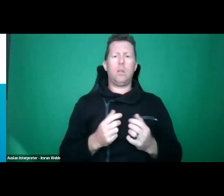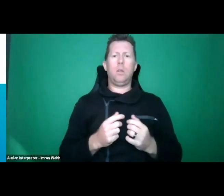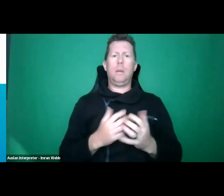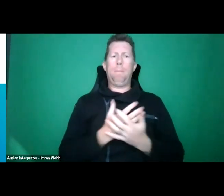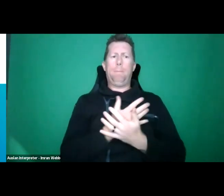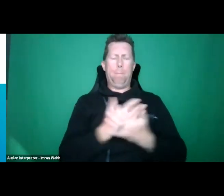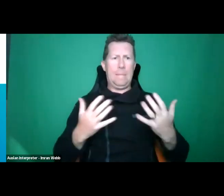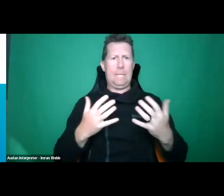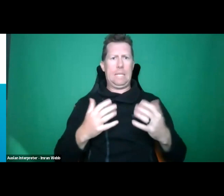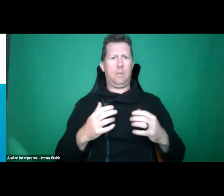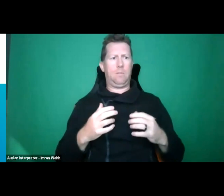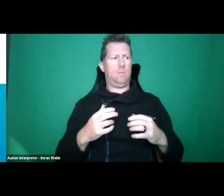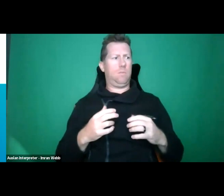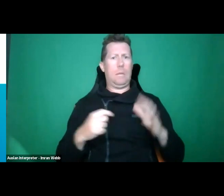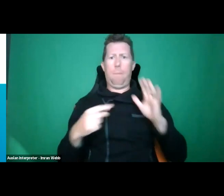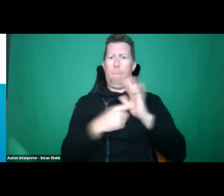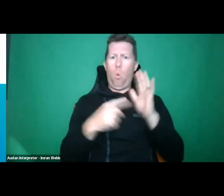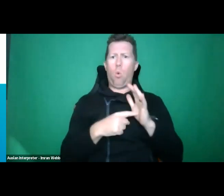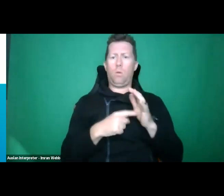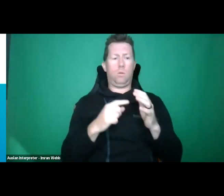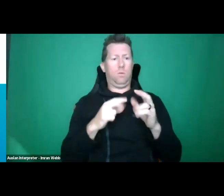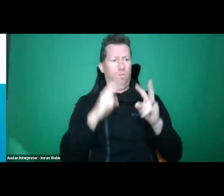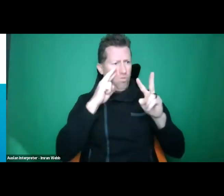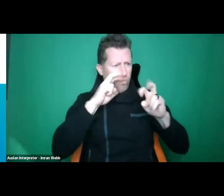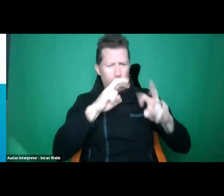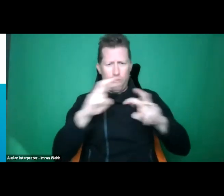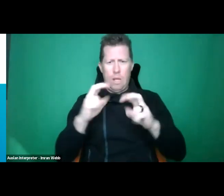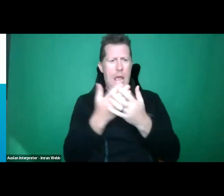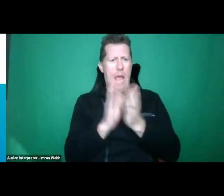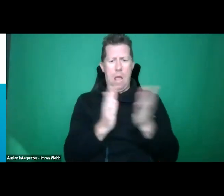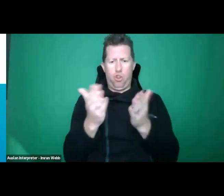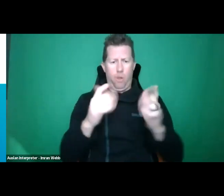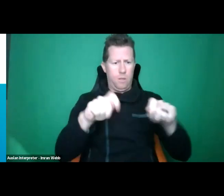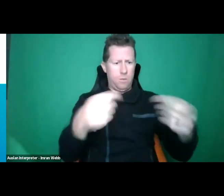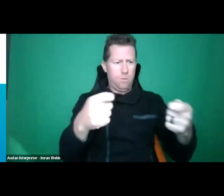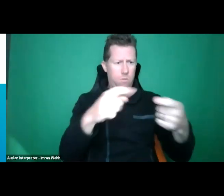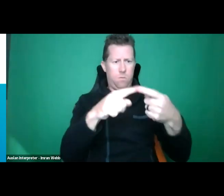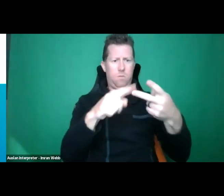at how services are delivered and outcomes are achieved,